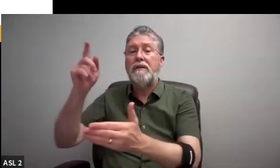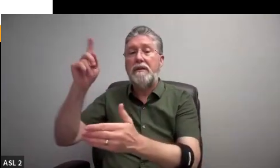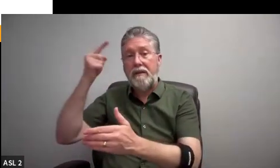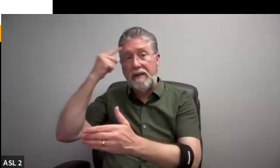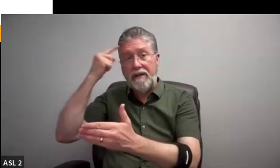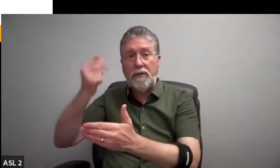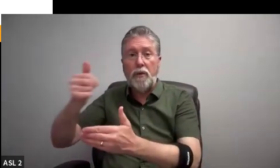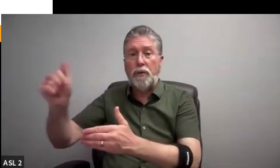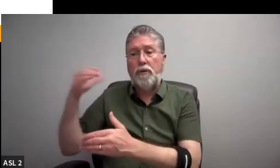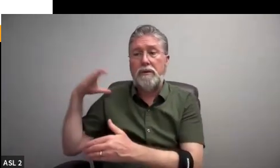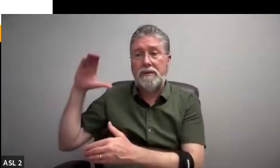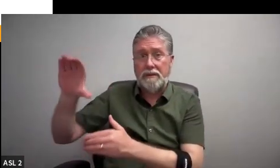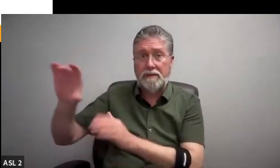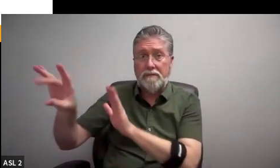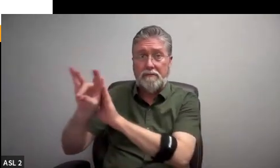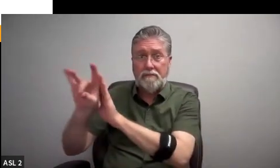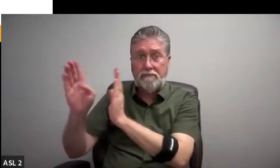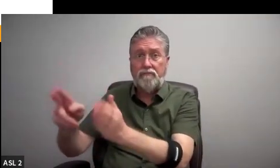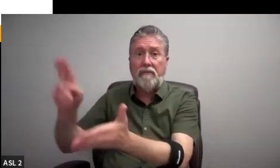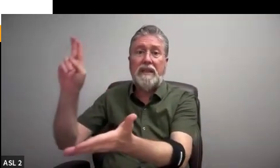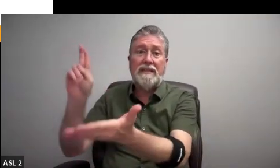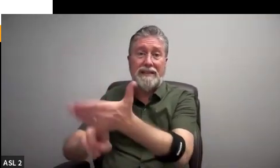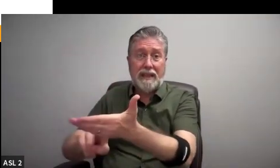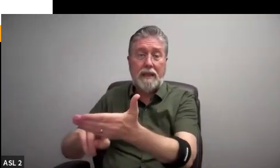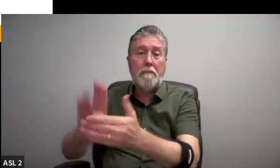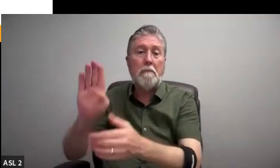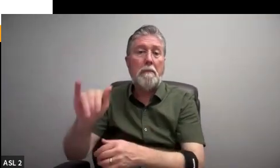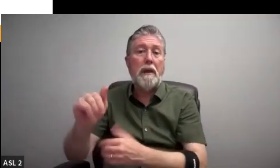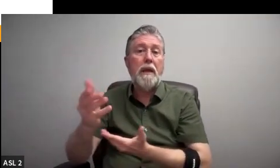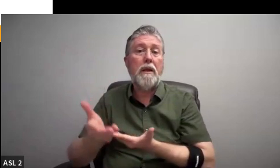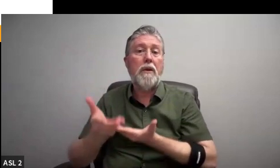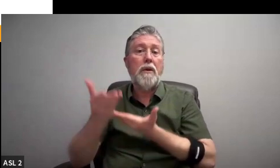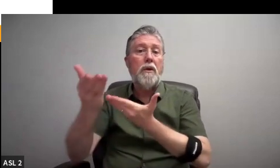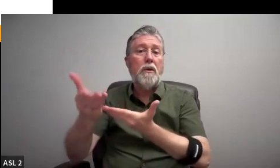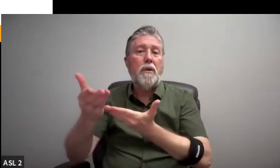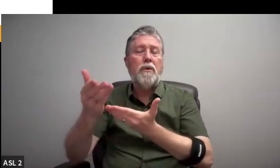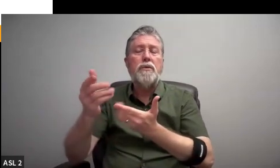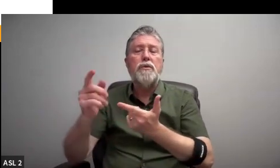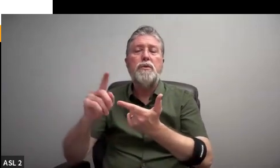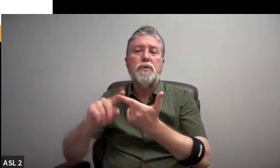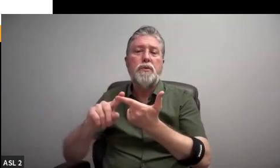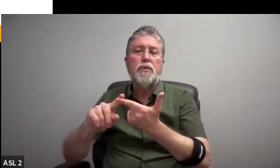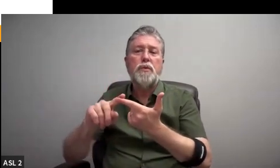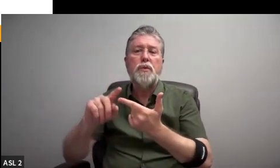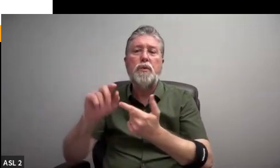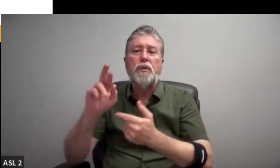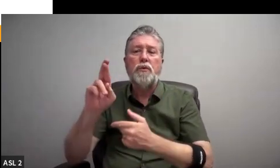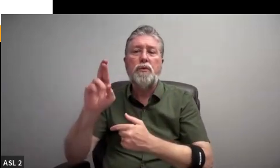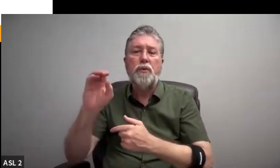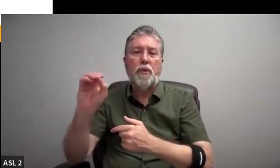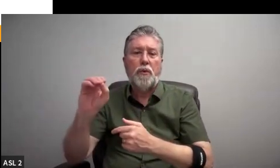their designee, must be submitted for approval to the appropriate ACL Regional Office by July 1st of